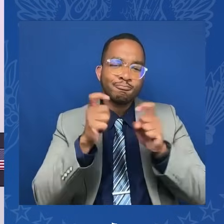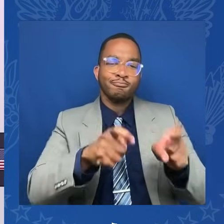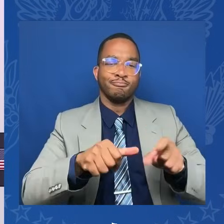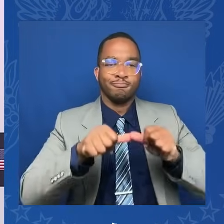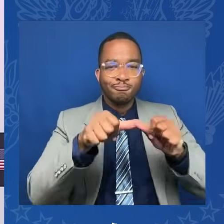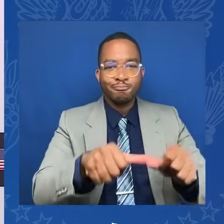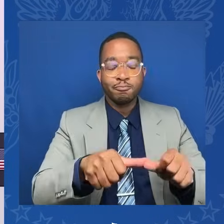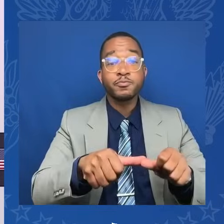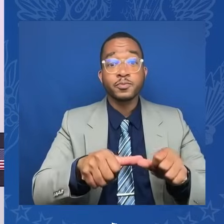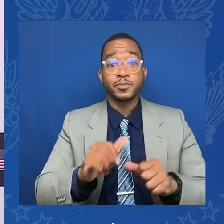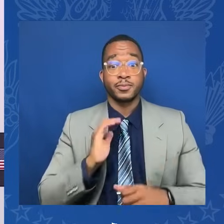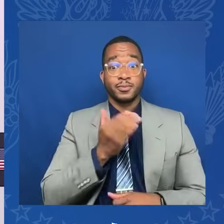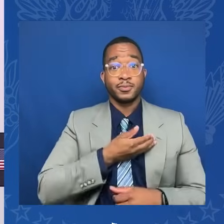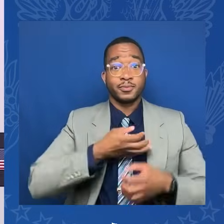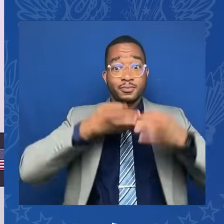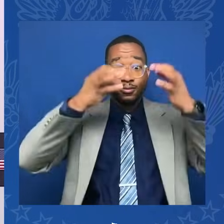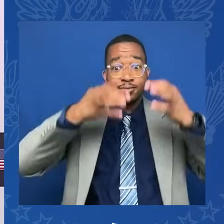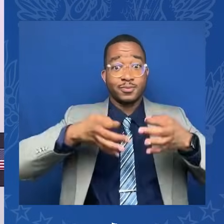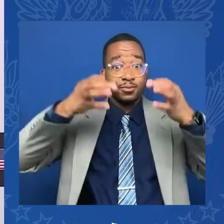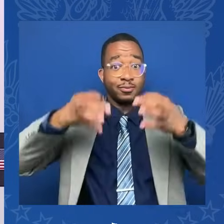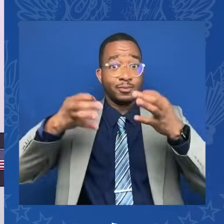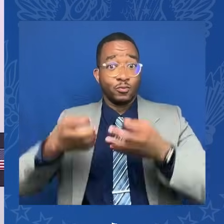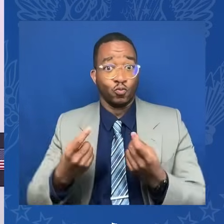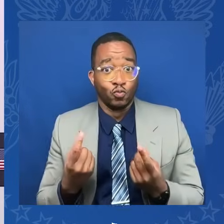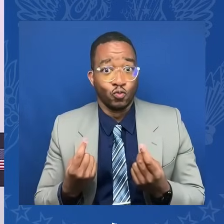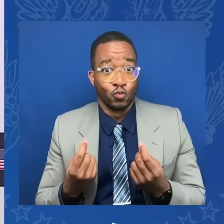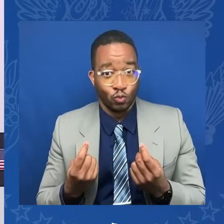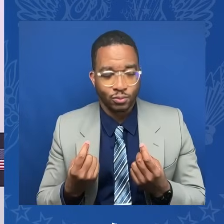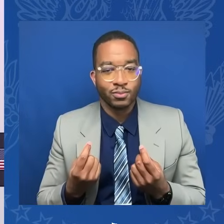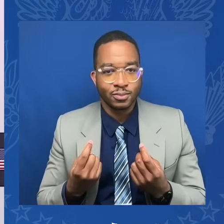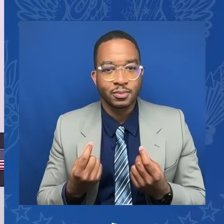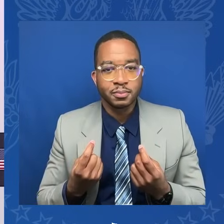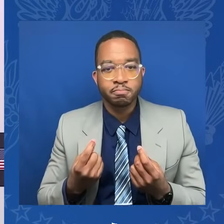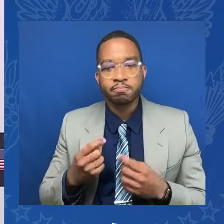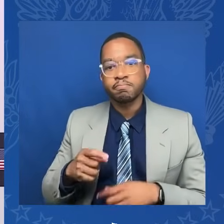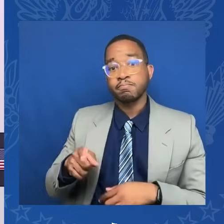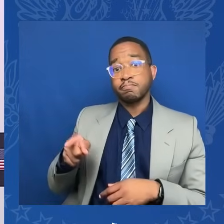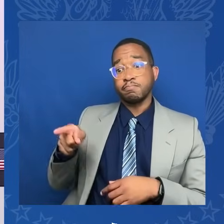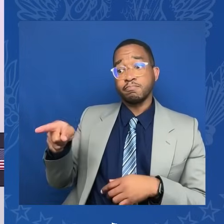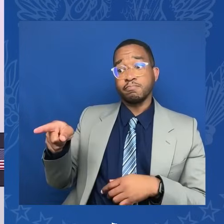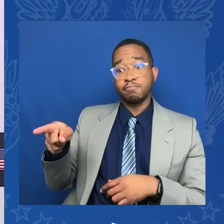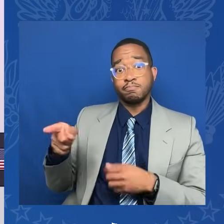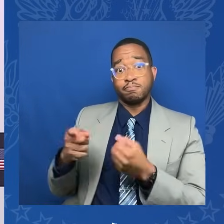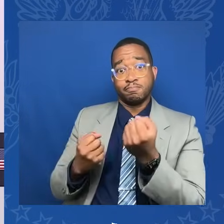whereby you came to our sides and played a critical role in this conflict.